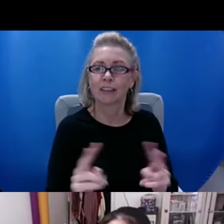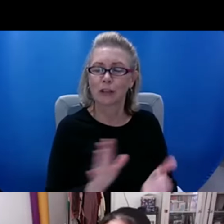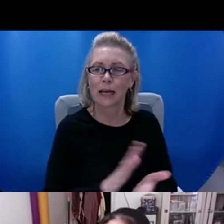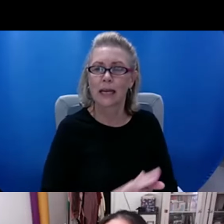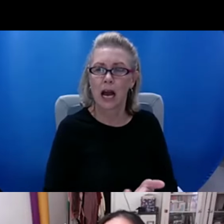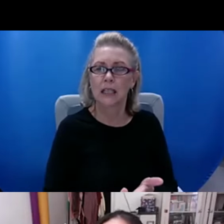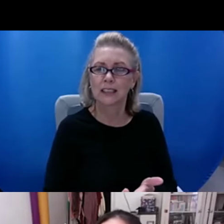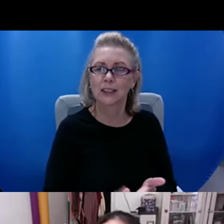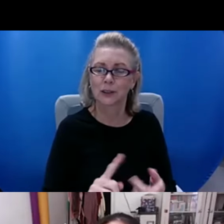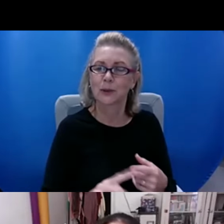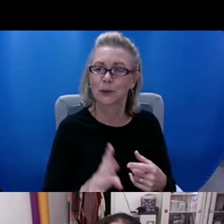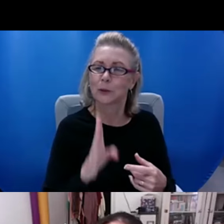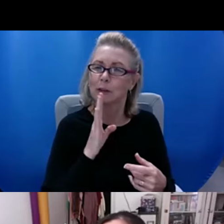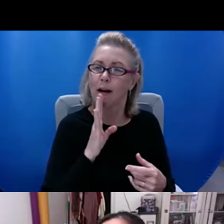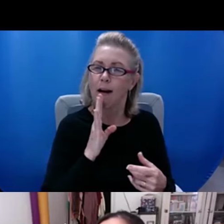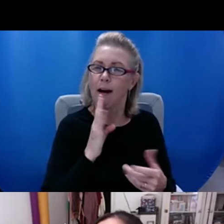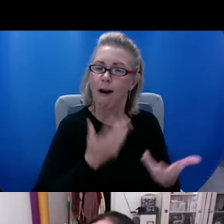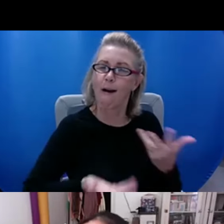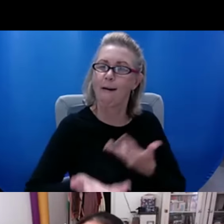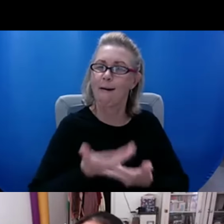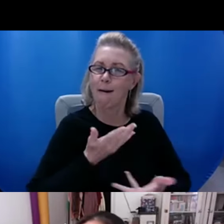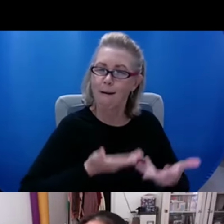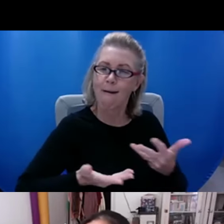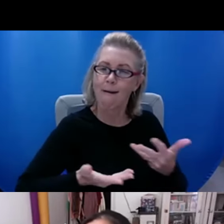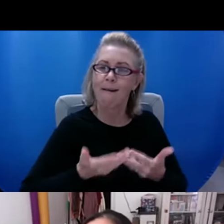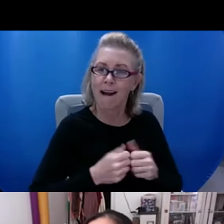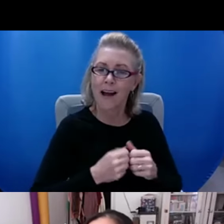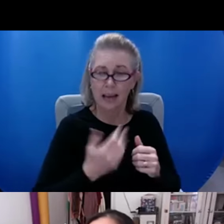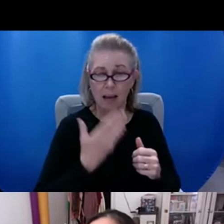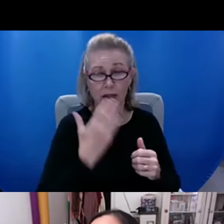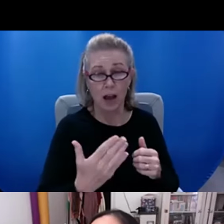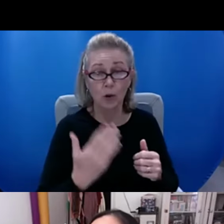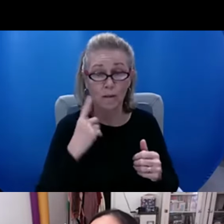with everyone in the class. And, thank you for students who are student teachers who are